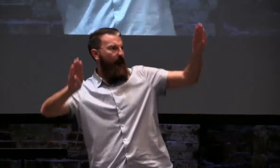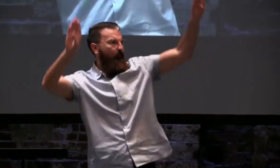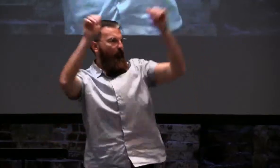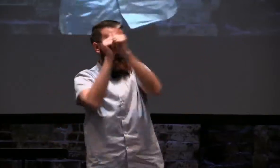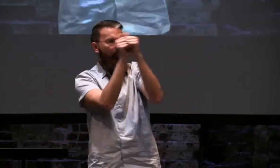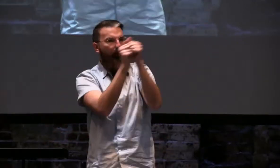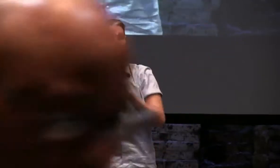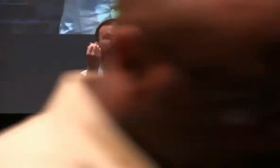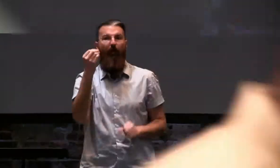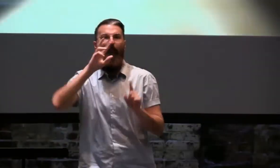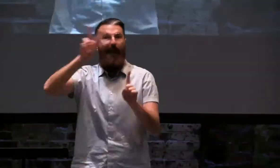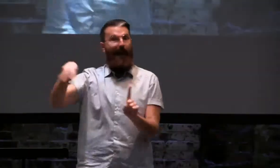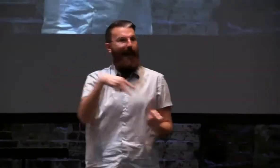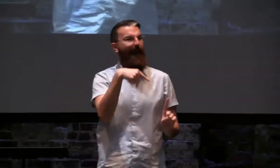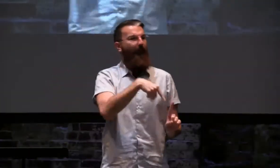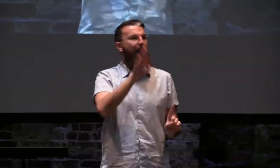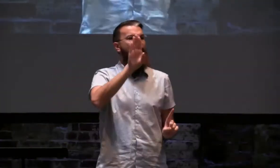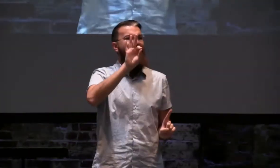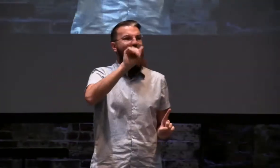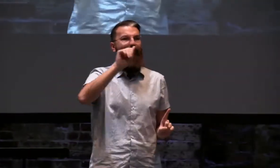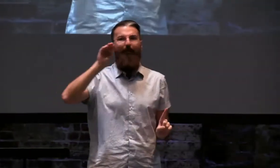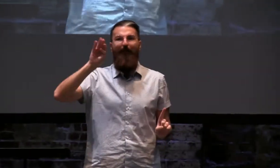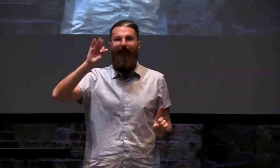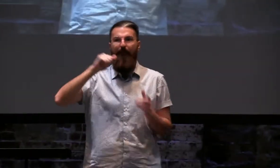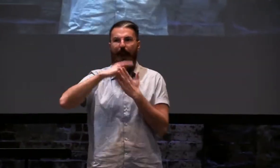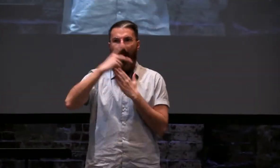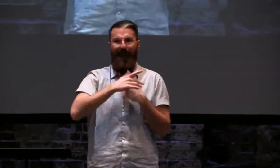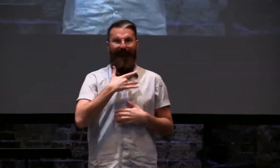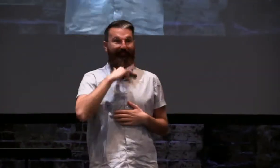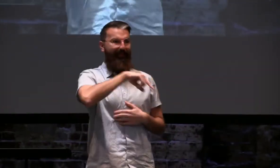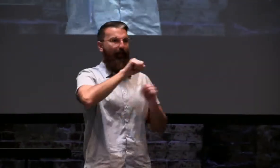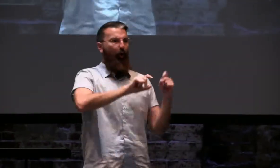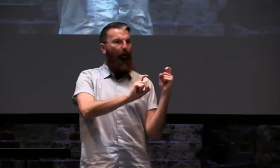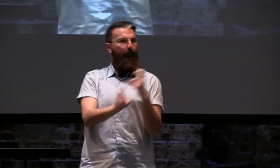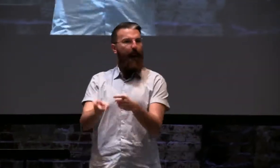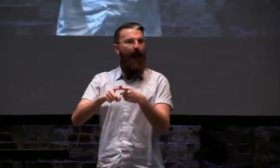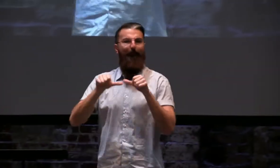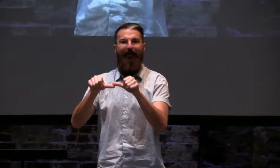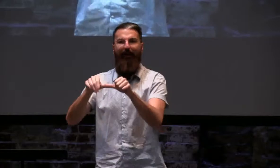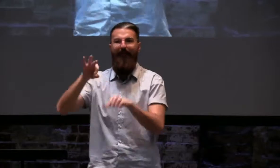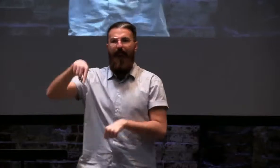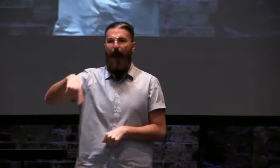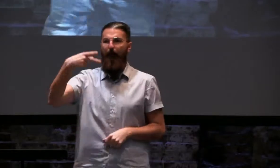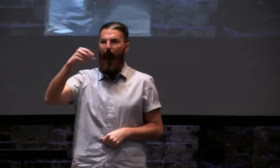We want to actually emerge and develop together. So we thought that the way to collectively contribute